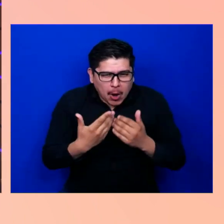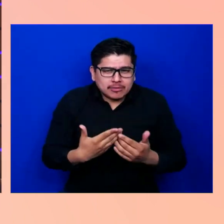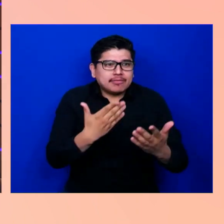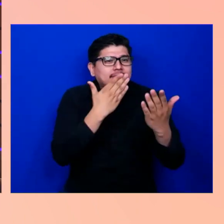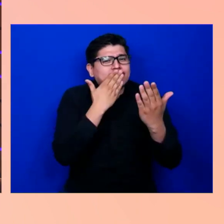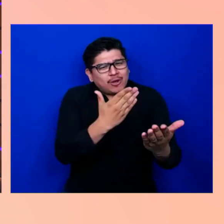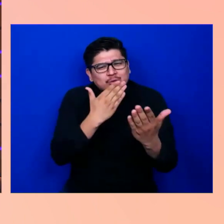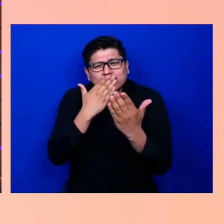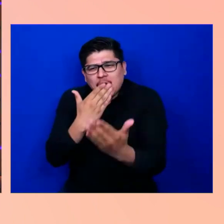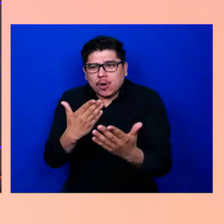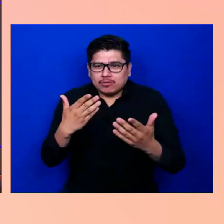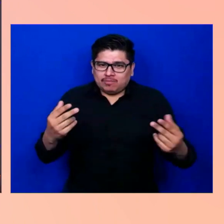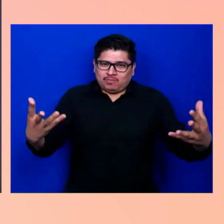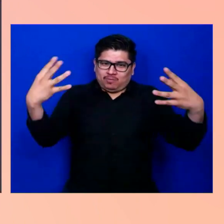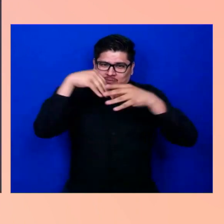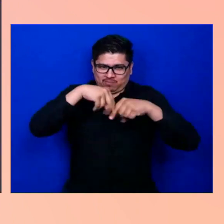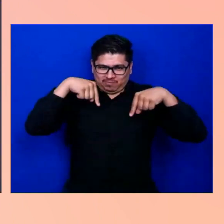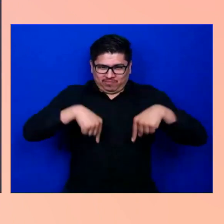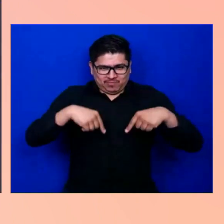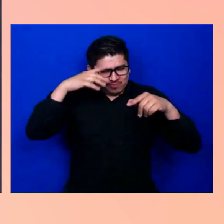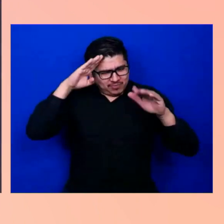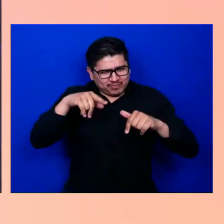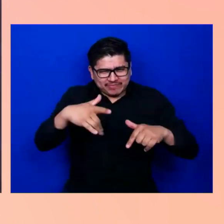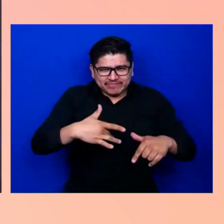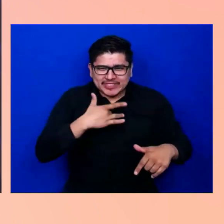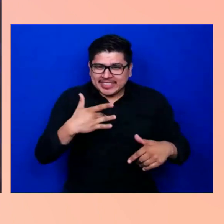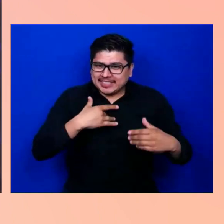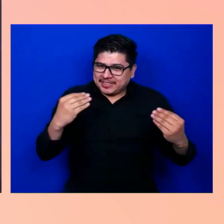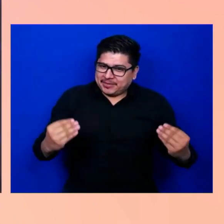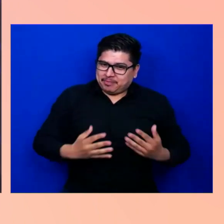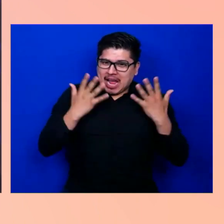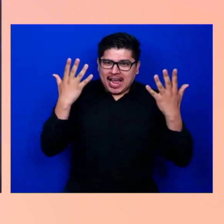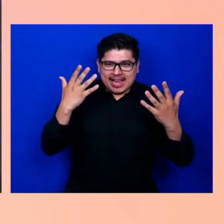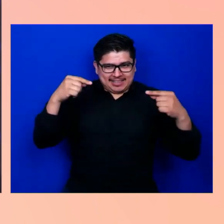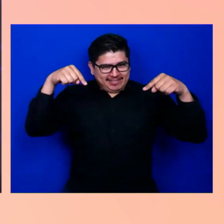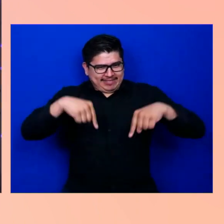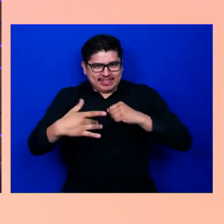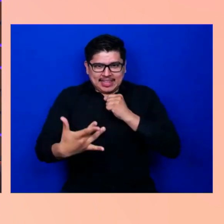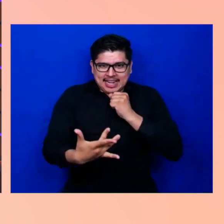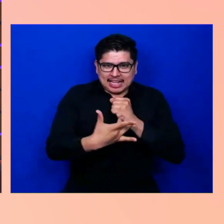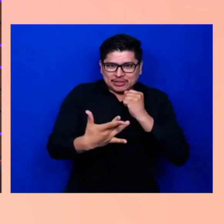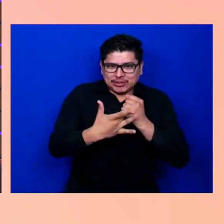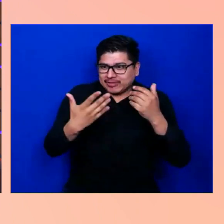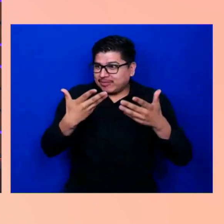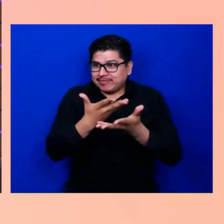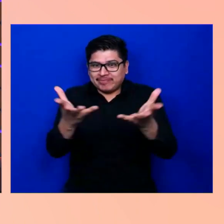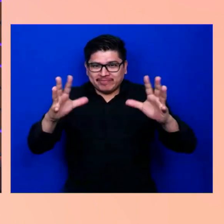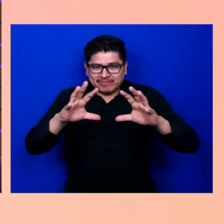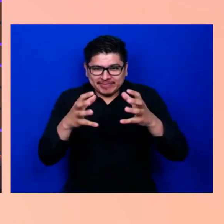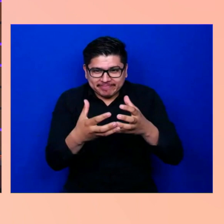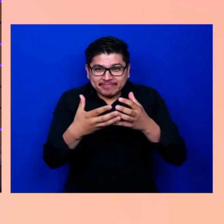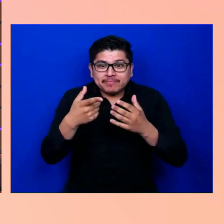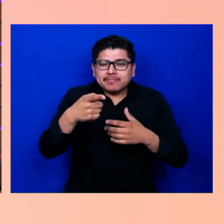I hope you're feeling inspired to take some of this tech back to your teams and that you'll stick around for our breakout session where